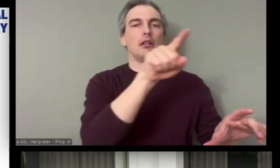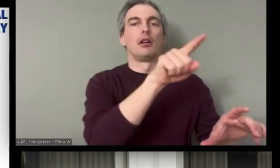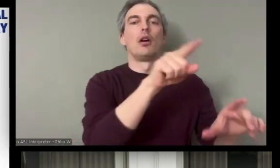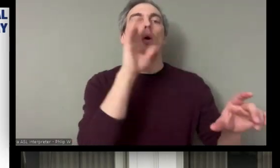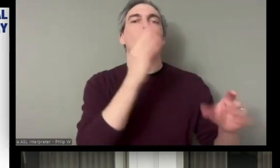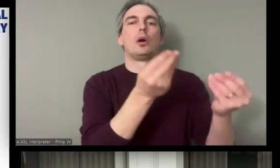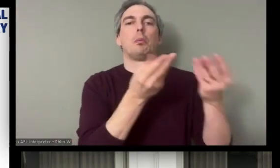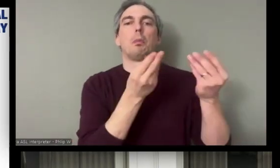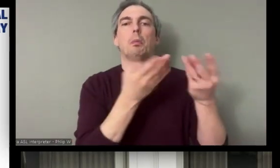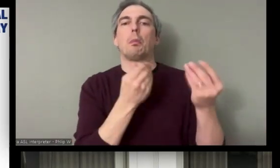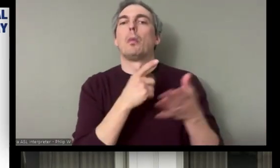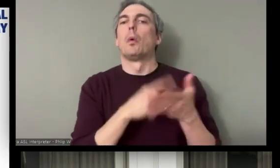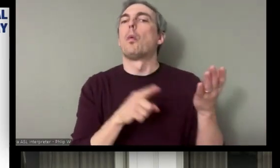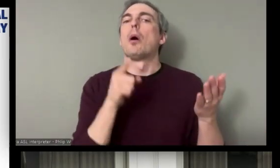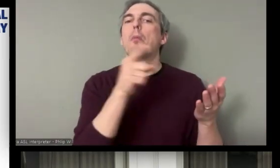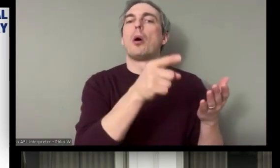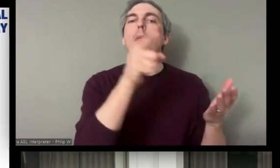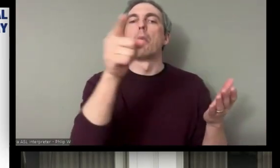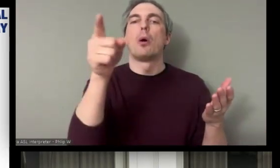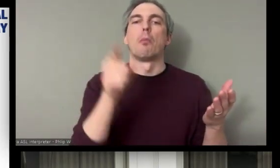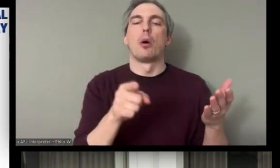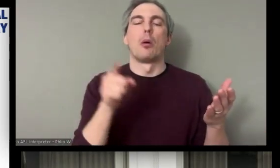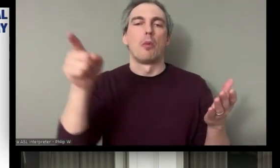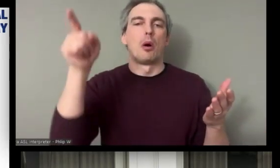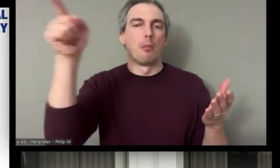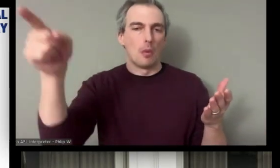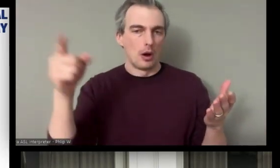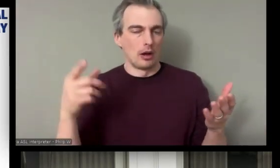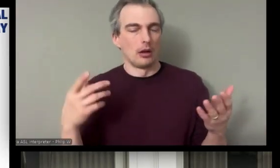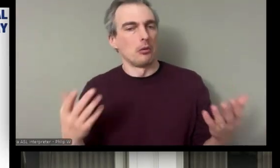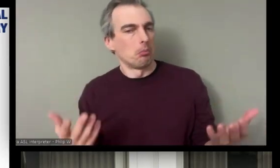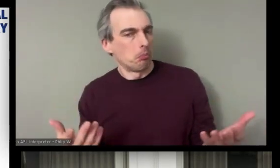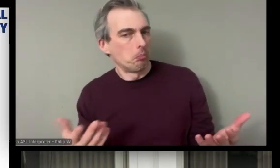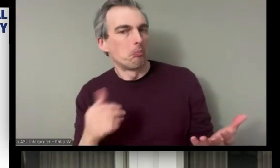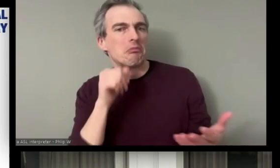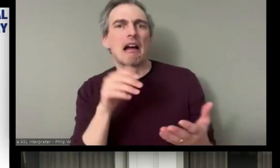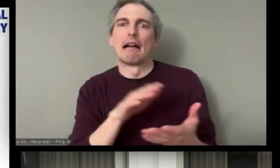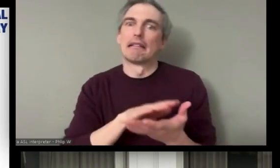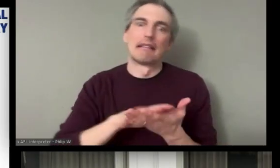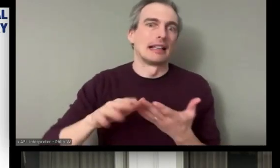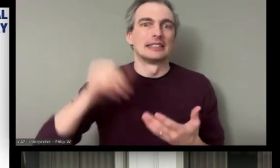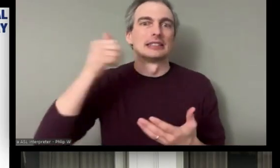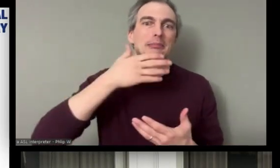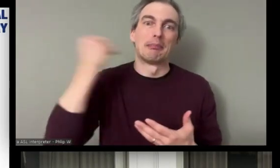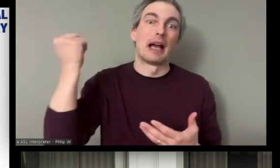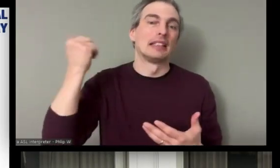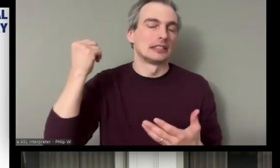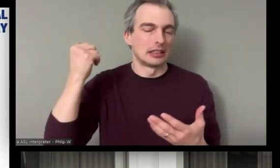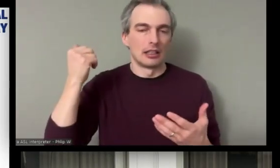But it is something that would enable you to say -- once I hear what I want, I can click the trigger and launch it.